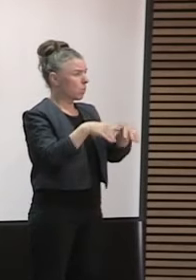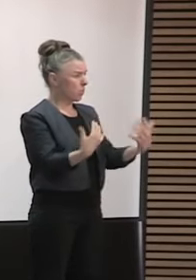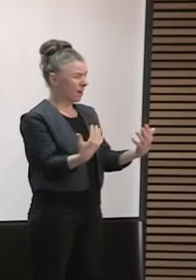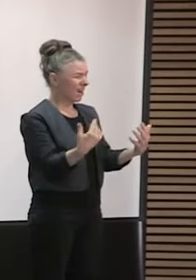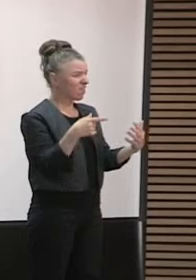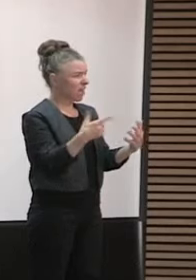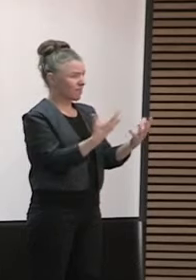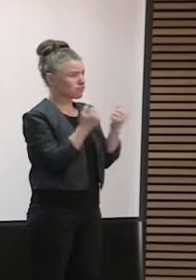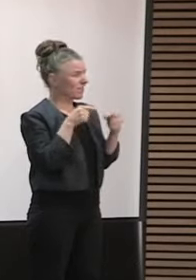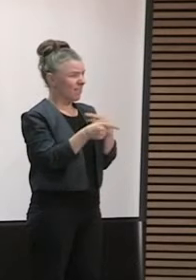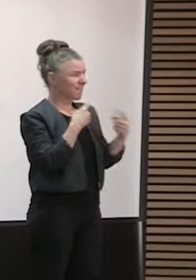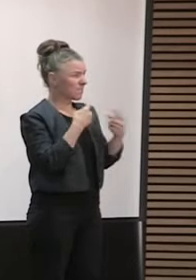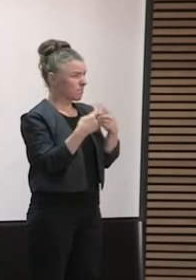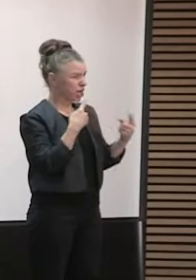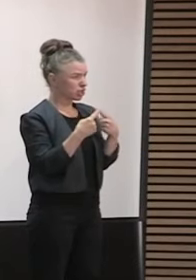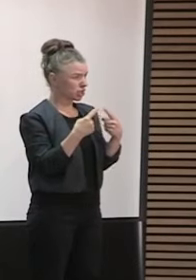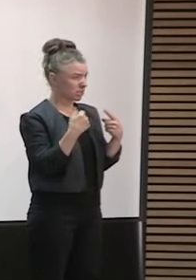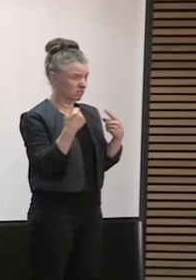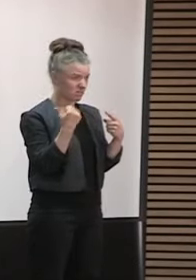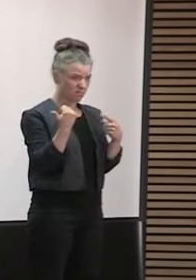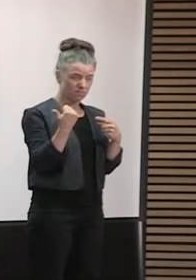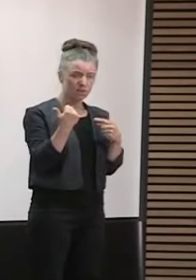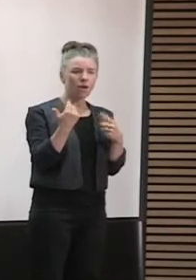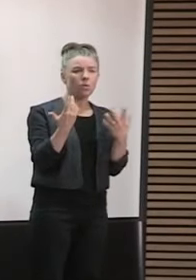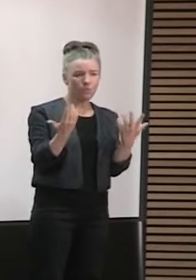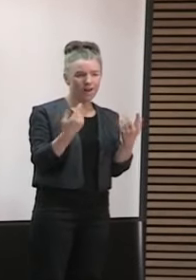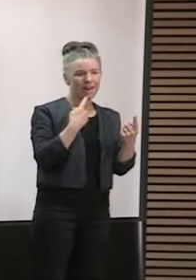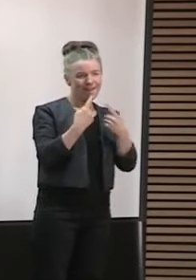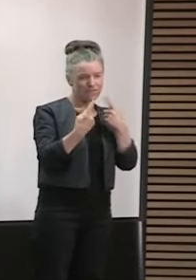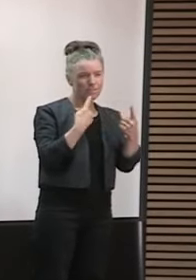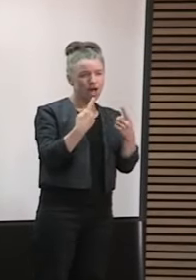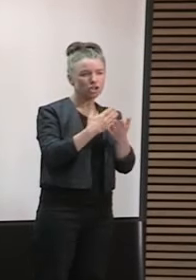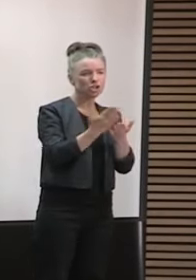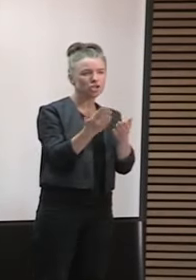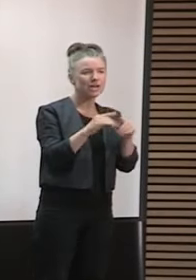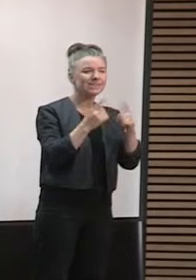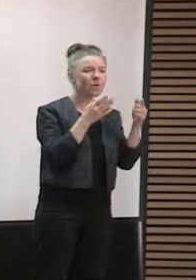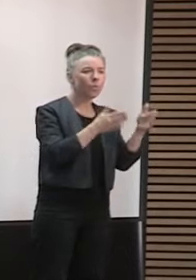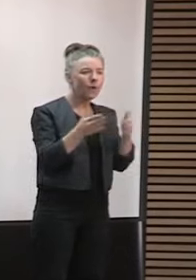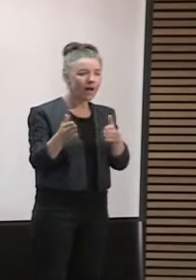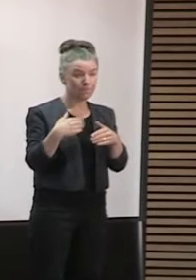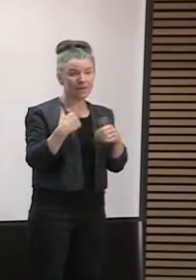Do you have any update on how many cases there are that have yet to be